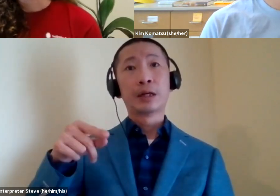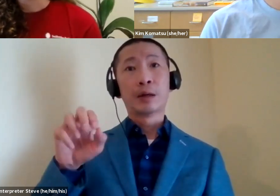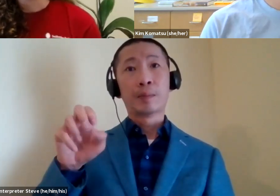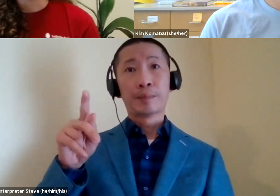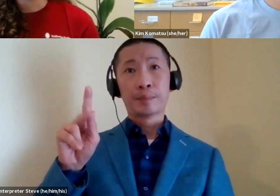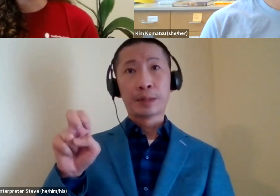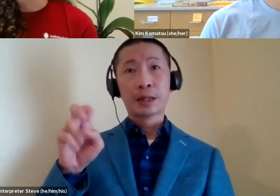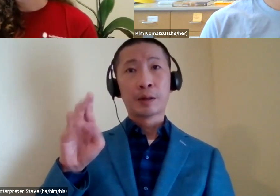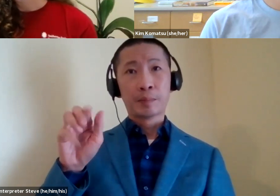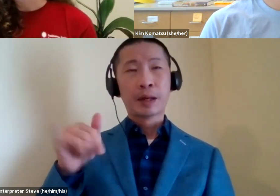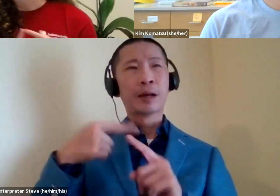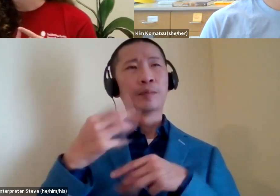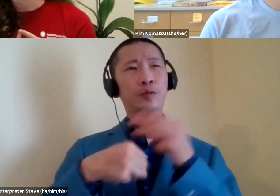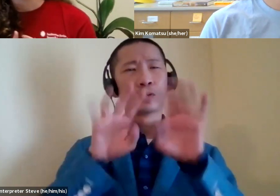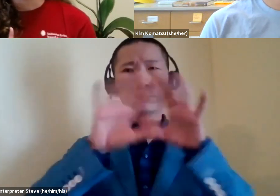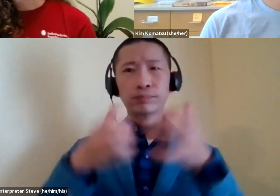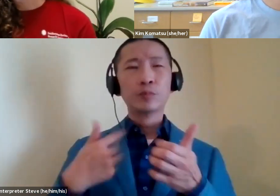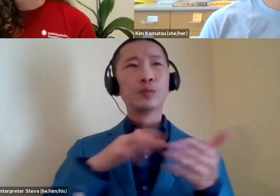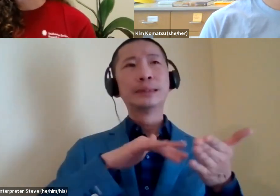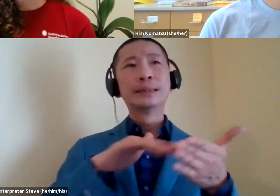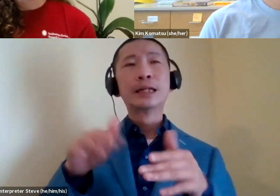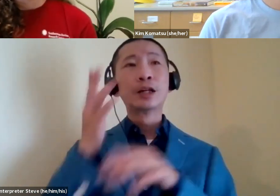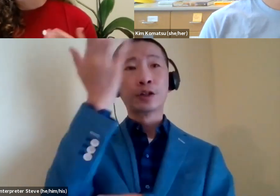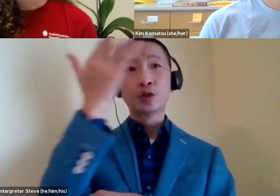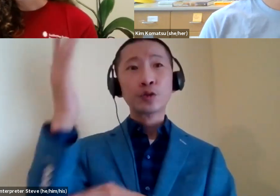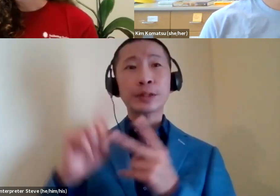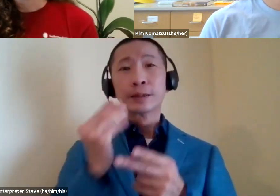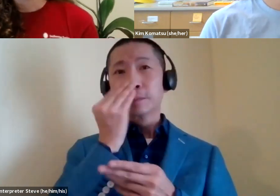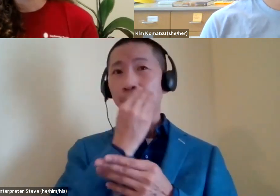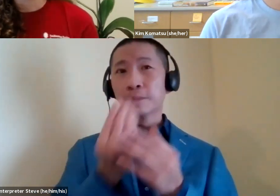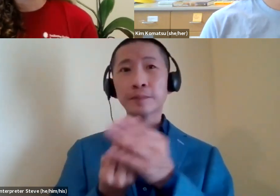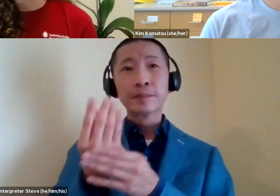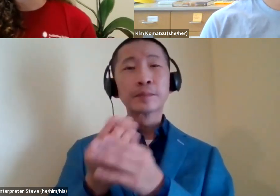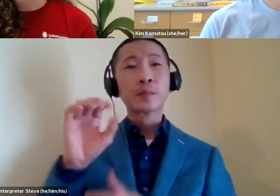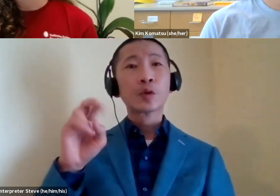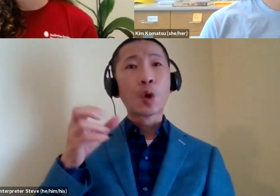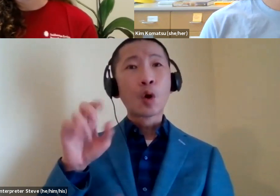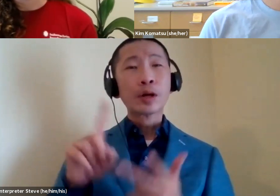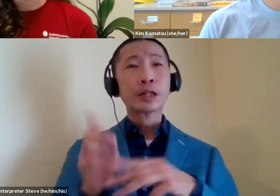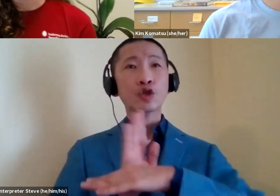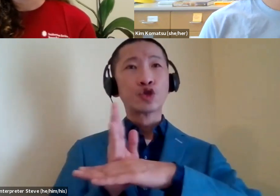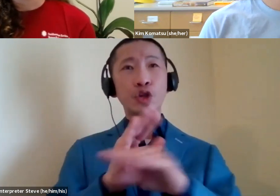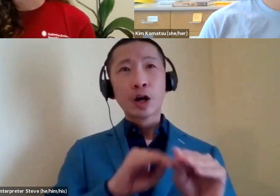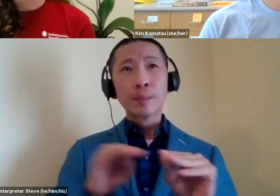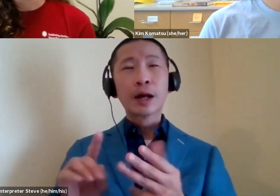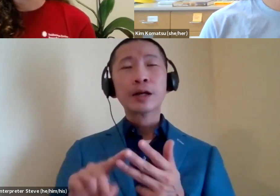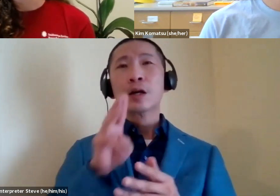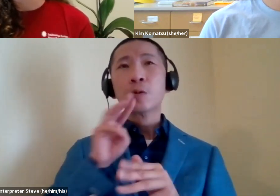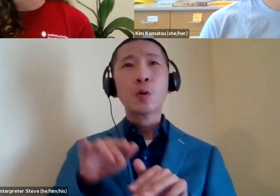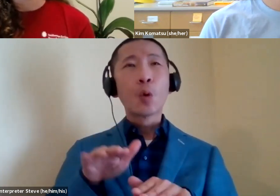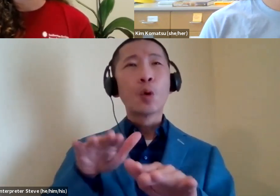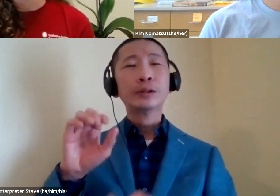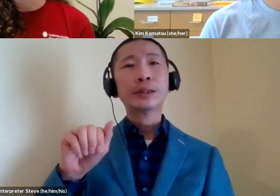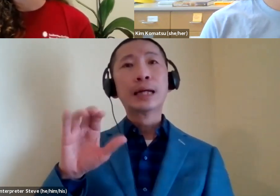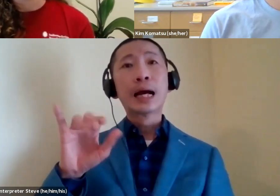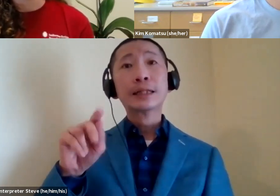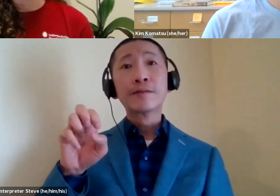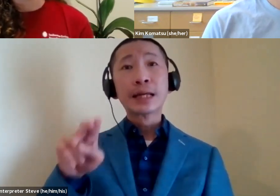Emily Borger: Our researchers study trees, orchids, shark migration, ocean acidification, marshes, and so much more.